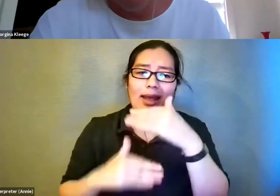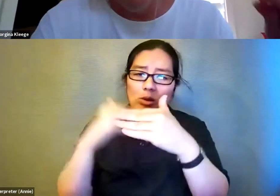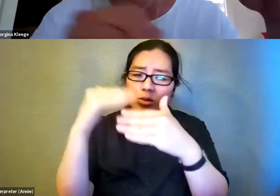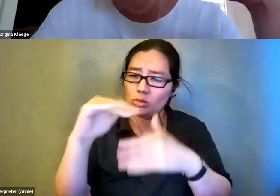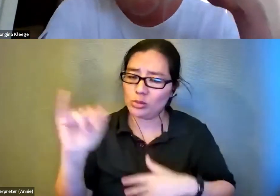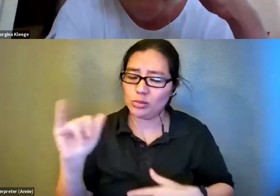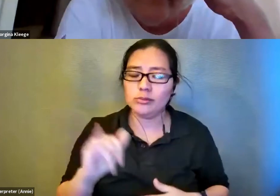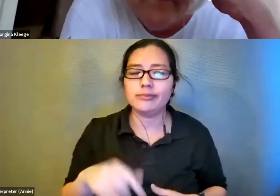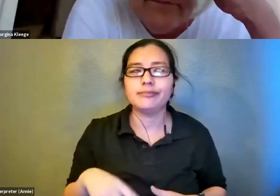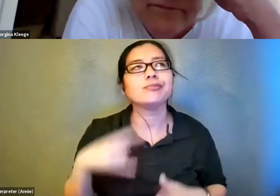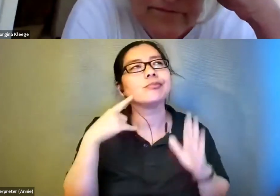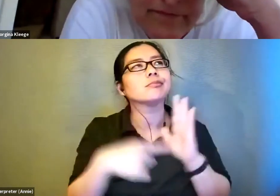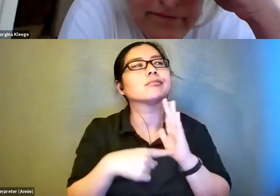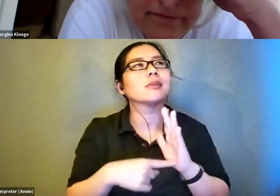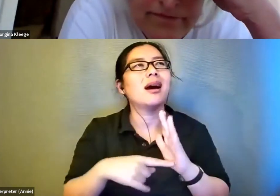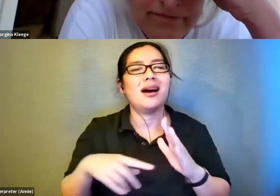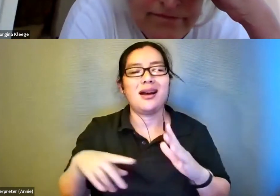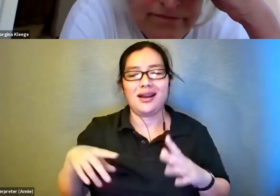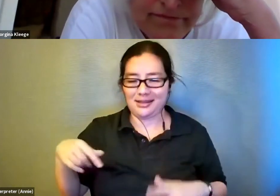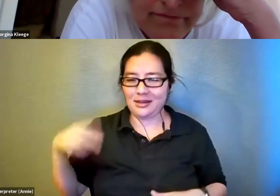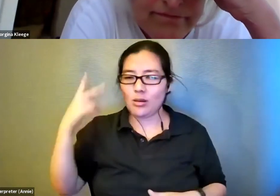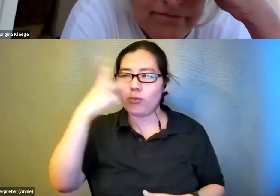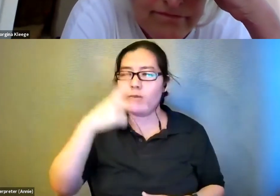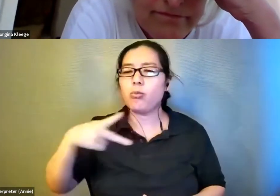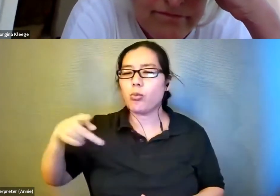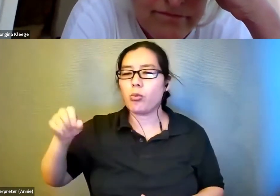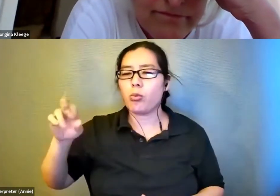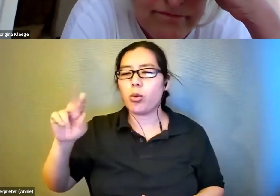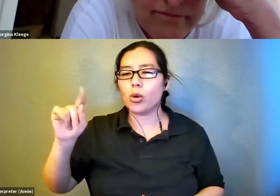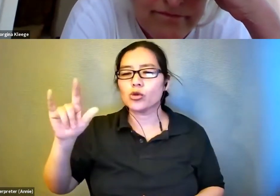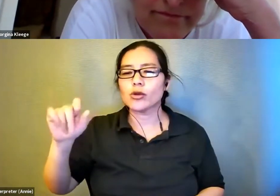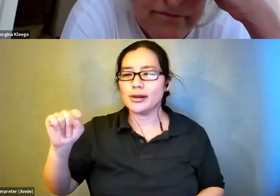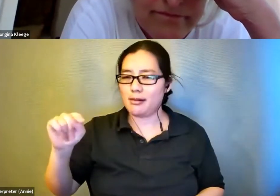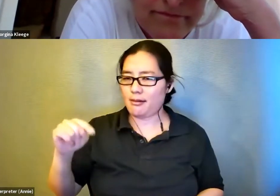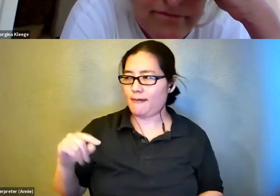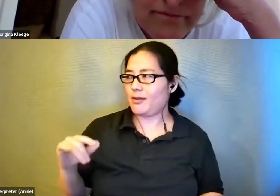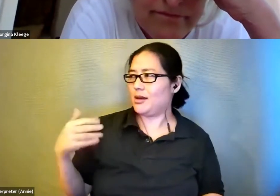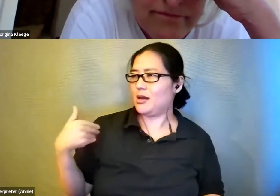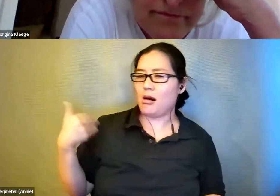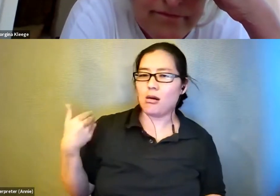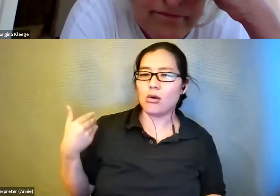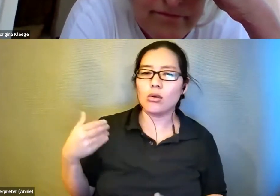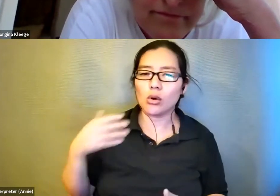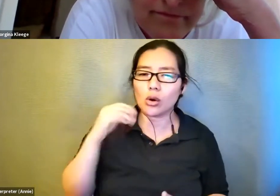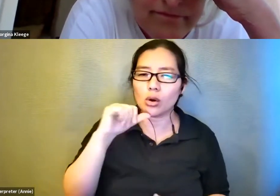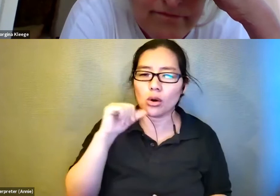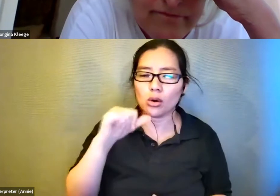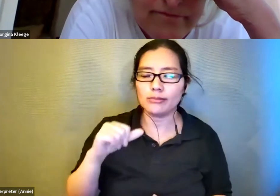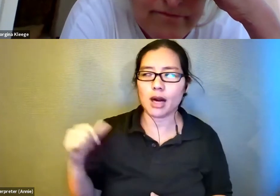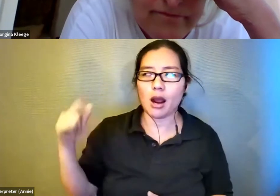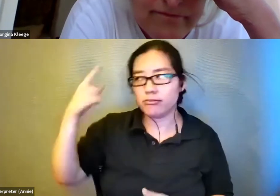portrait of a young girl from it was I collaborated with a blind